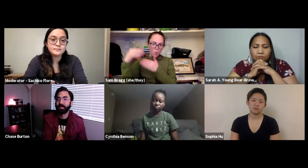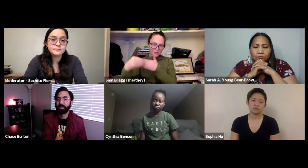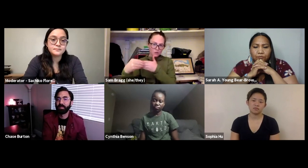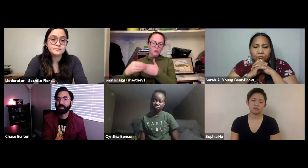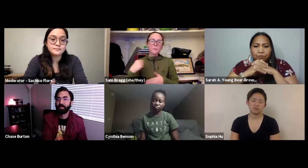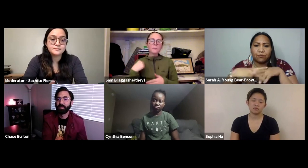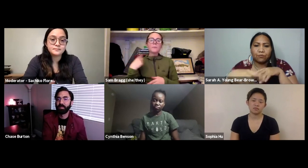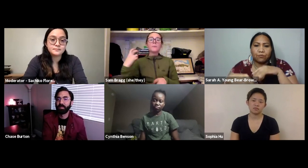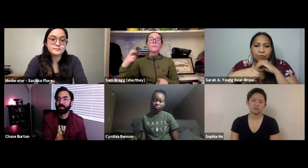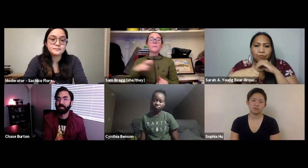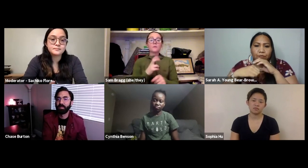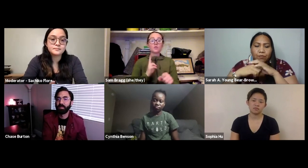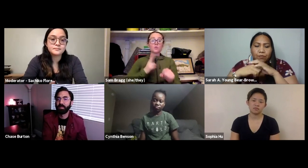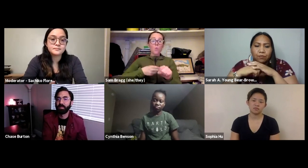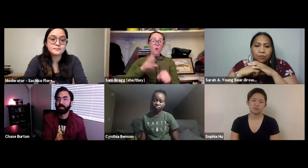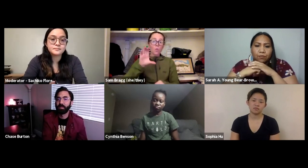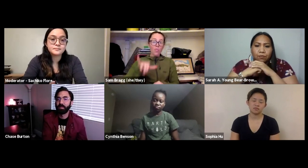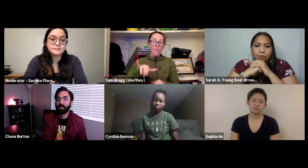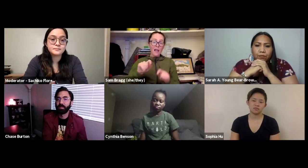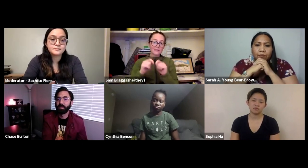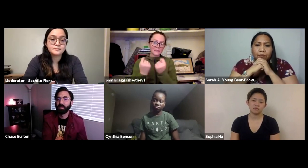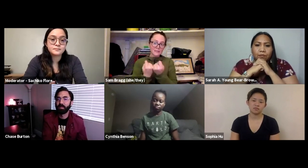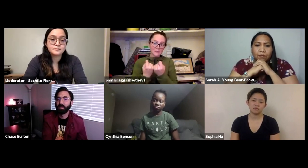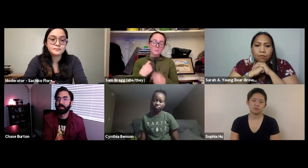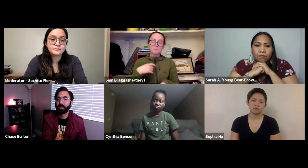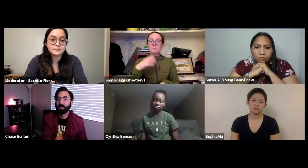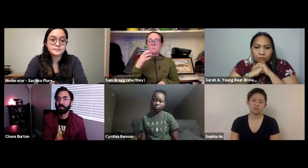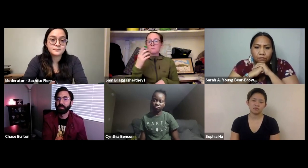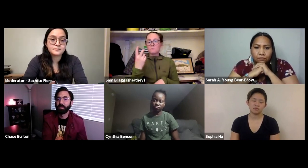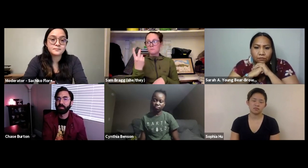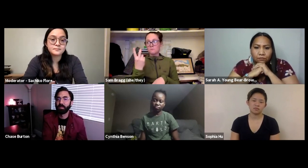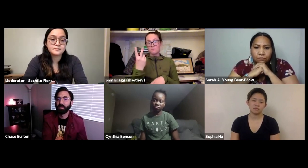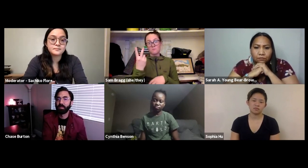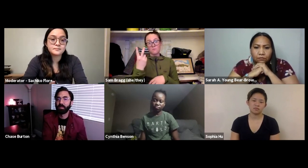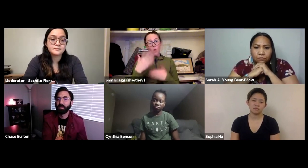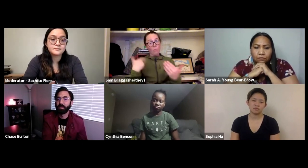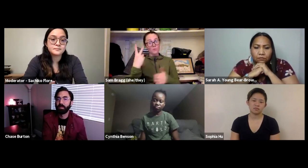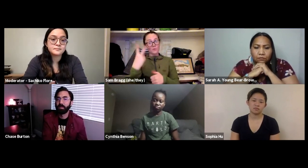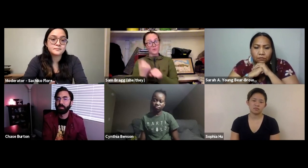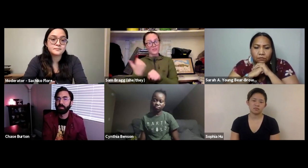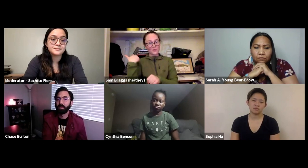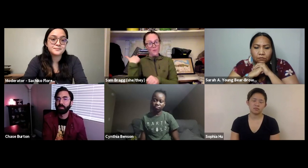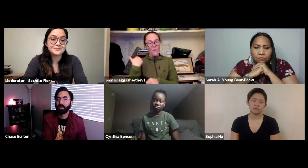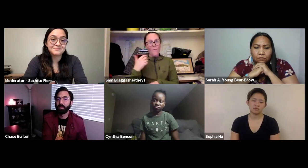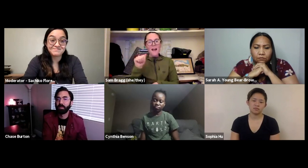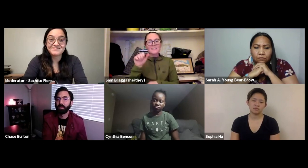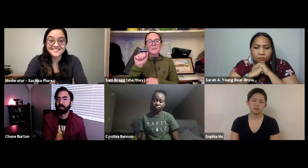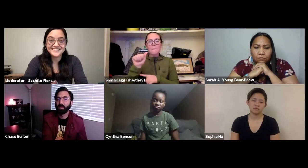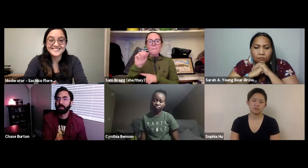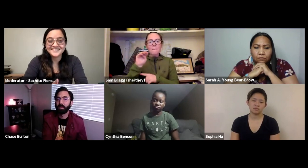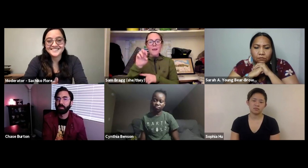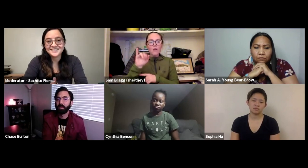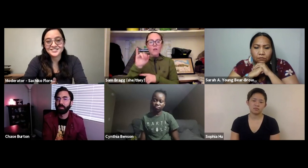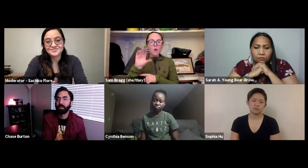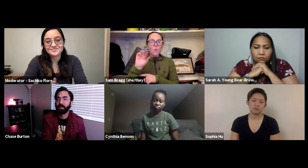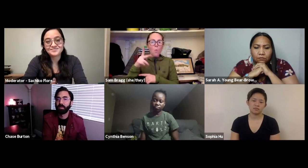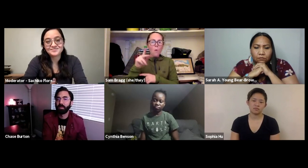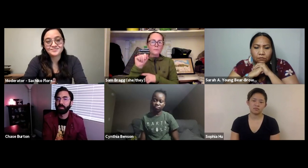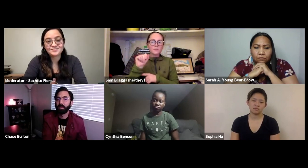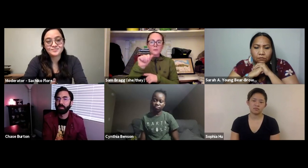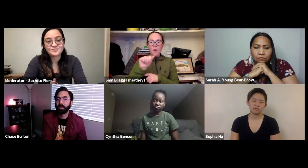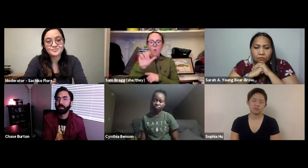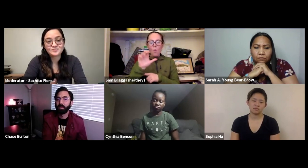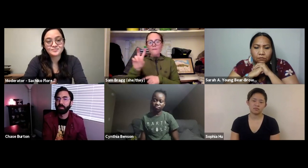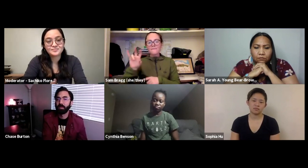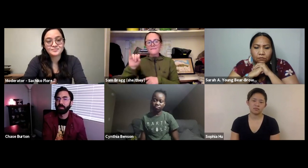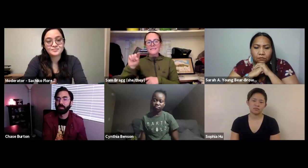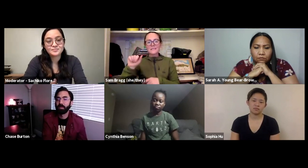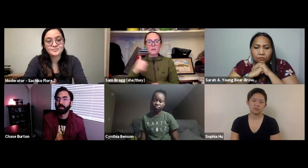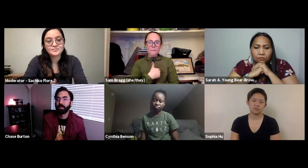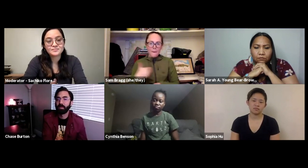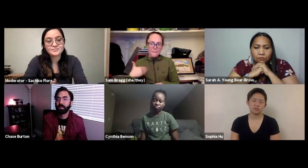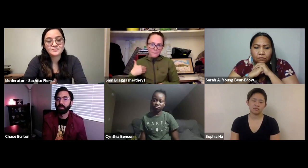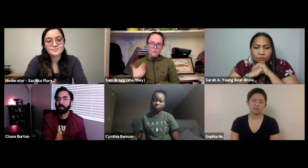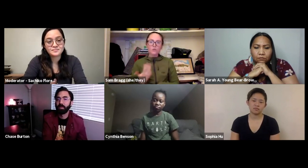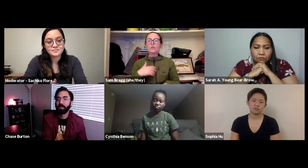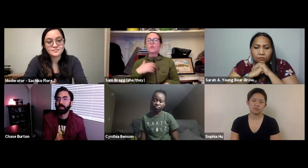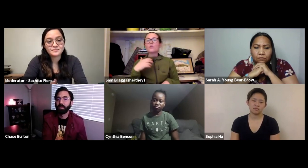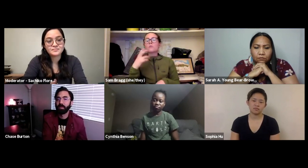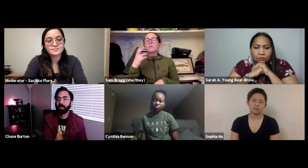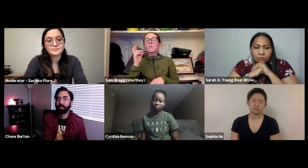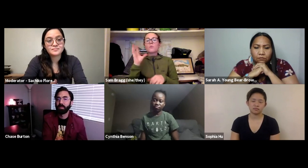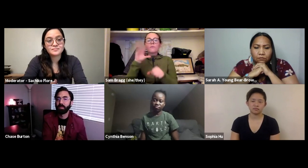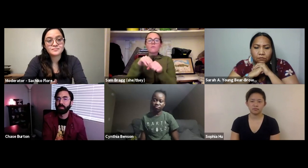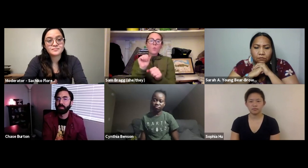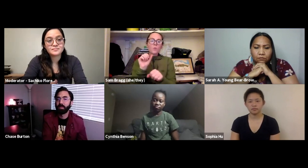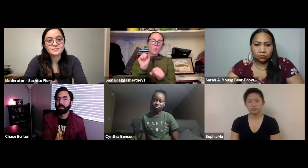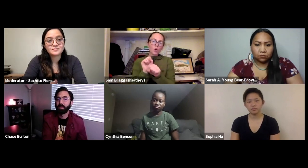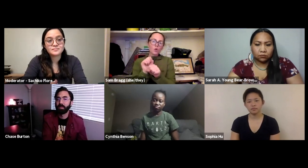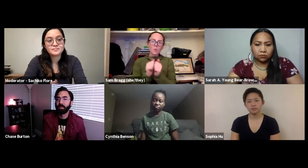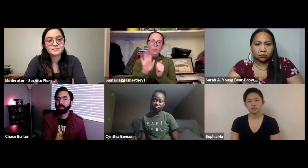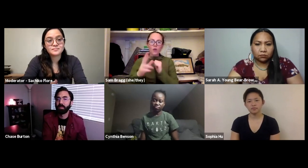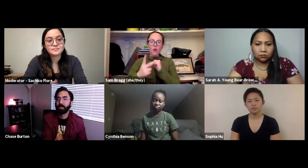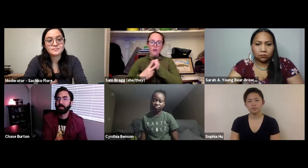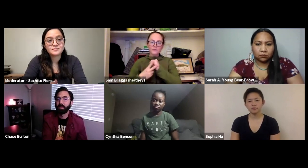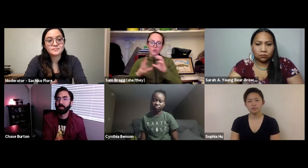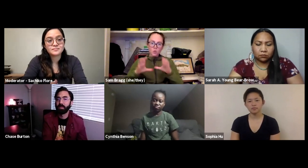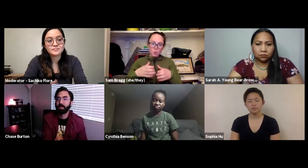canoeing. A few years ago, I joined the CorpsTHAT team as their AmeriCorps VISTA Member- focusing